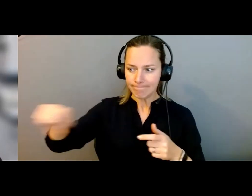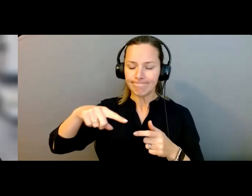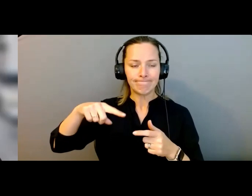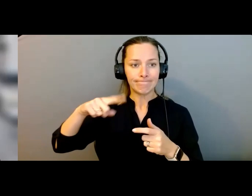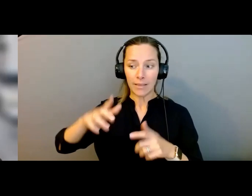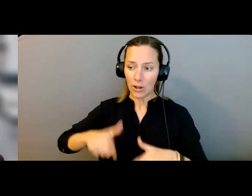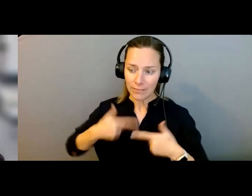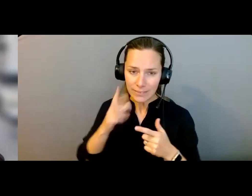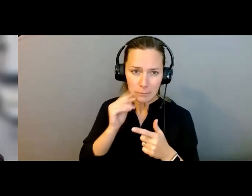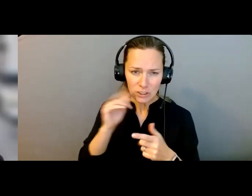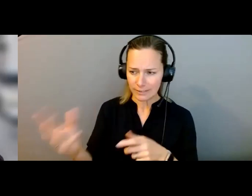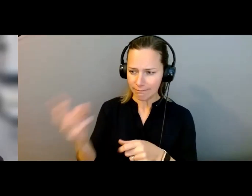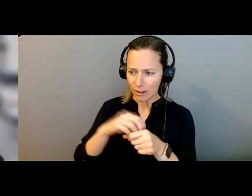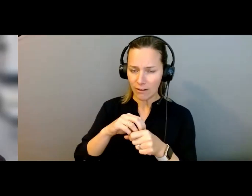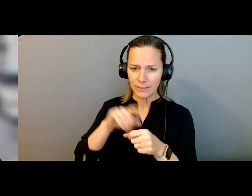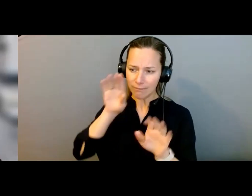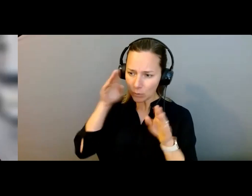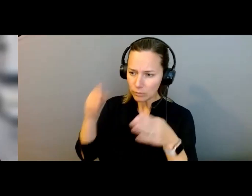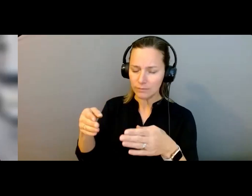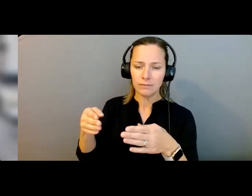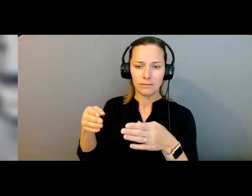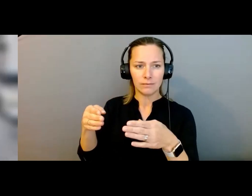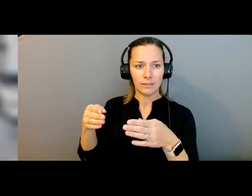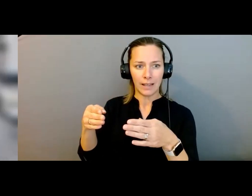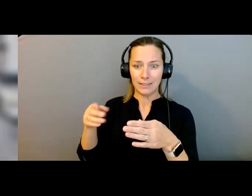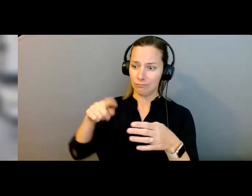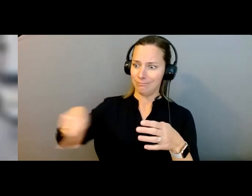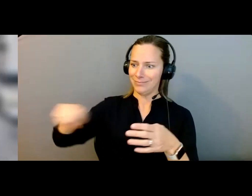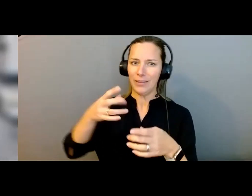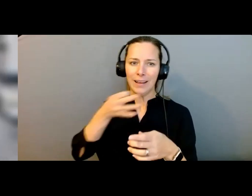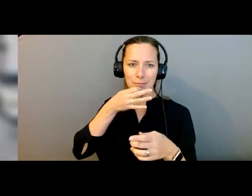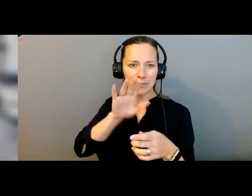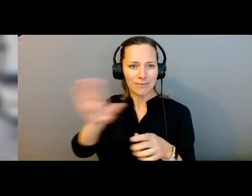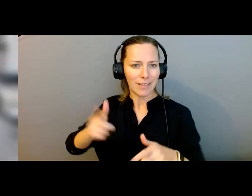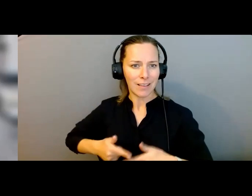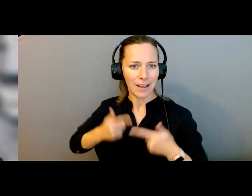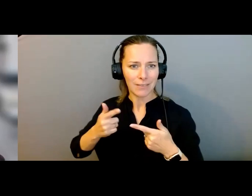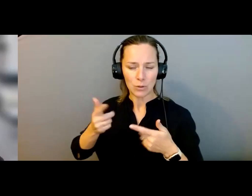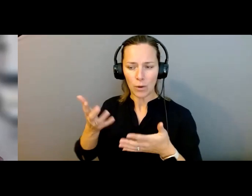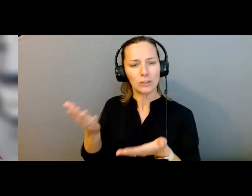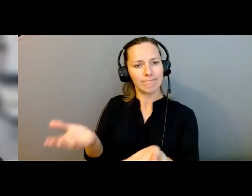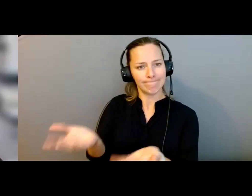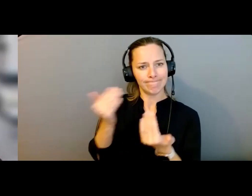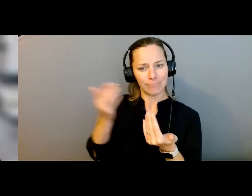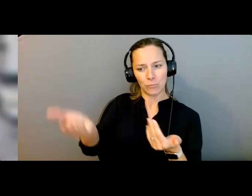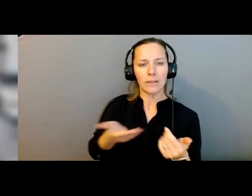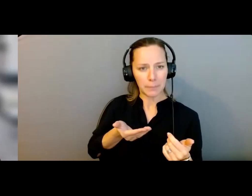experiences and being sort of the experts of our lives within the context of disability justice